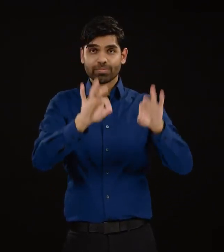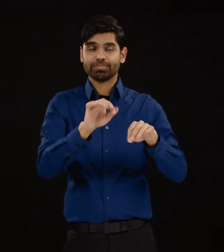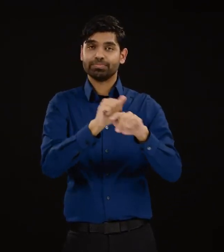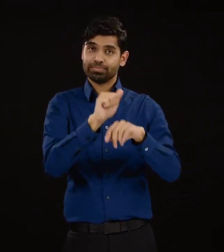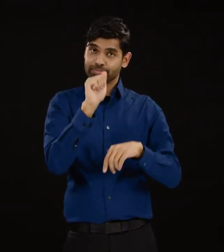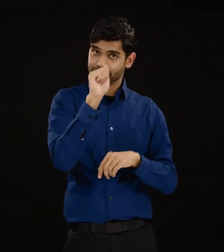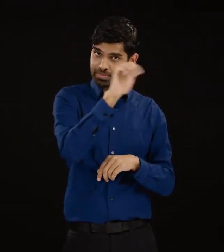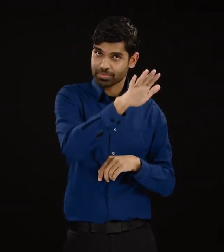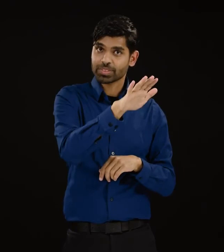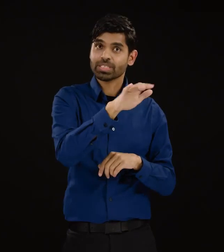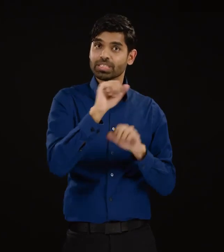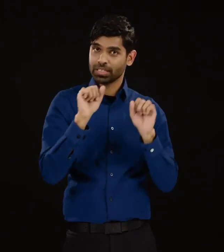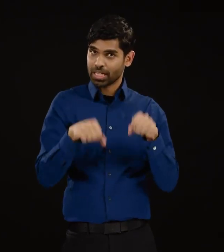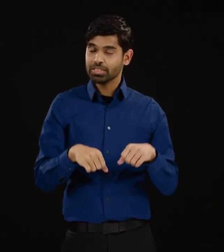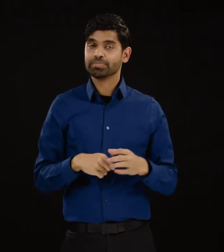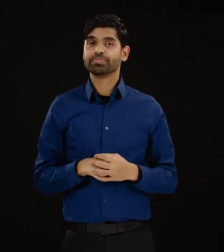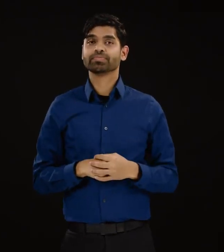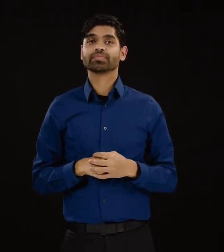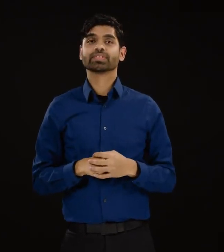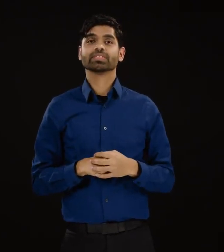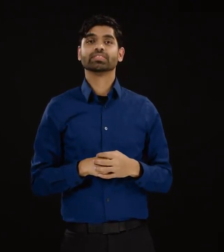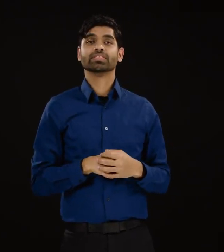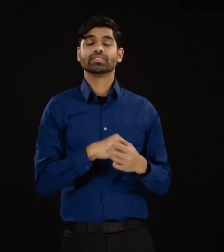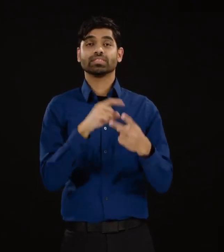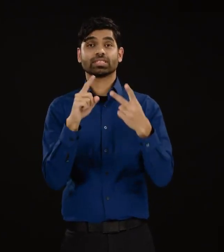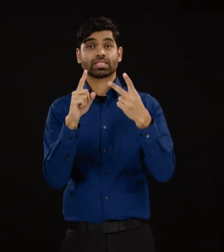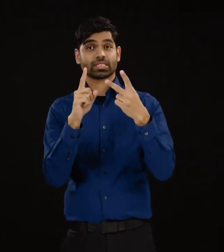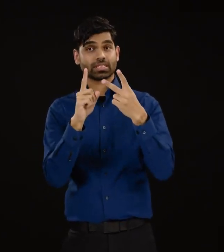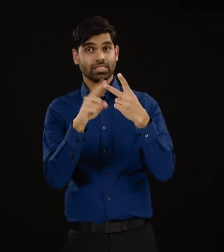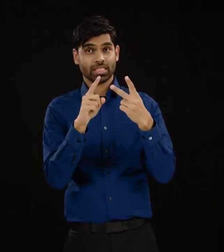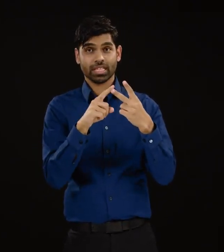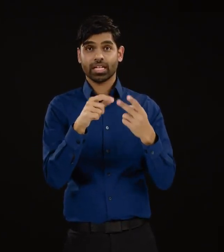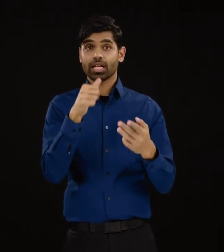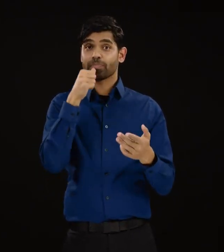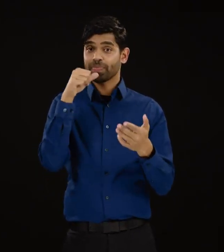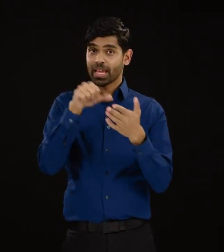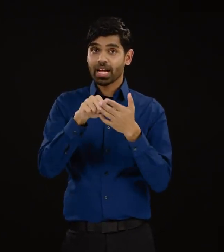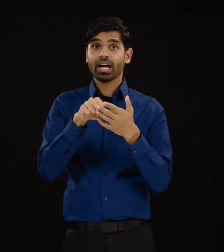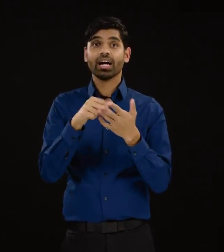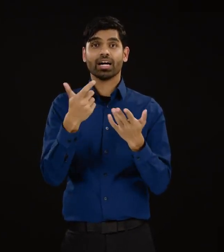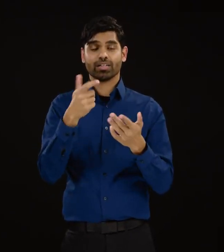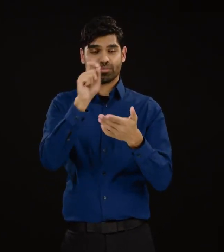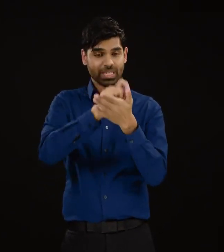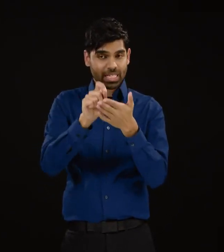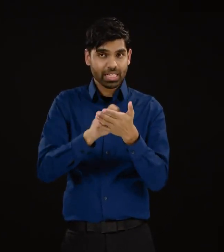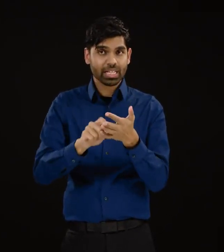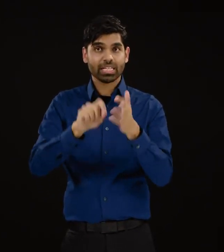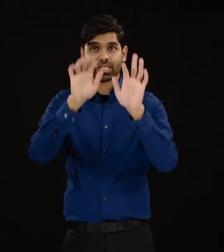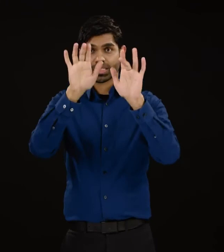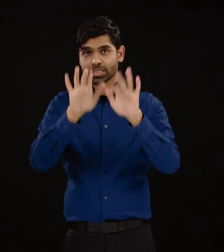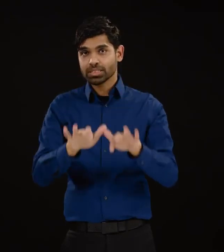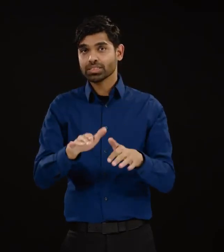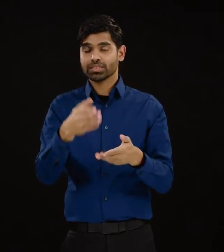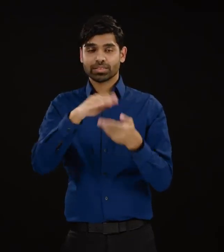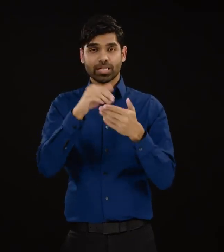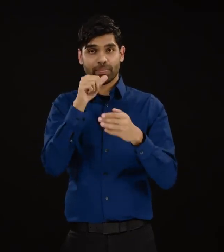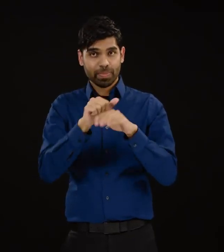Mail: Canadian Radio-television and Telecommunications Commission, Ottawa, ON K1A 0N2